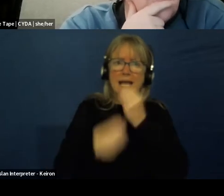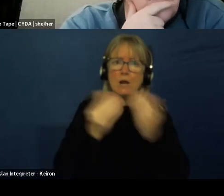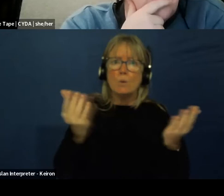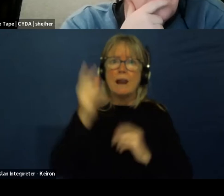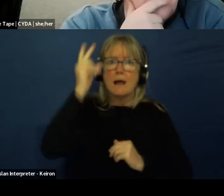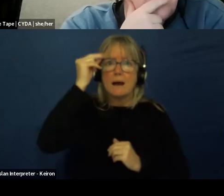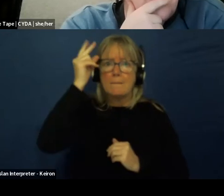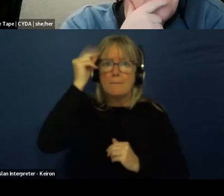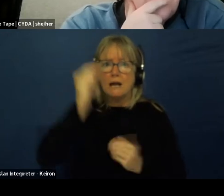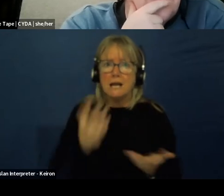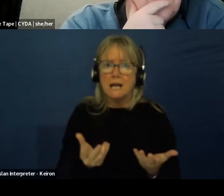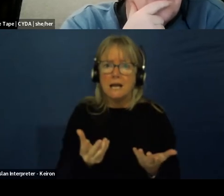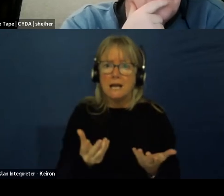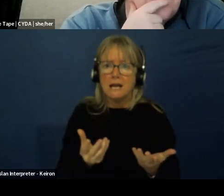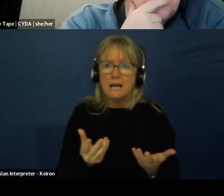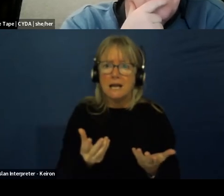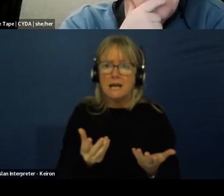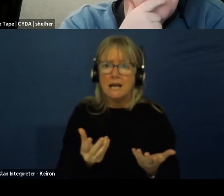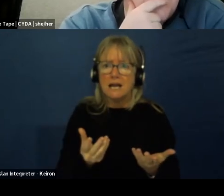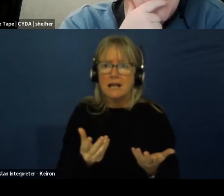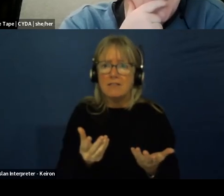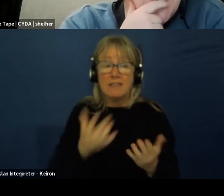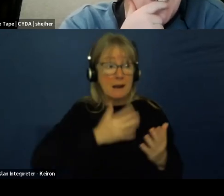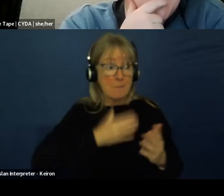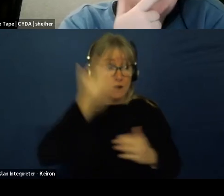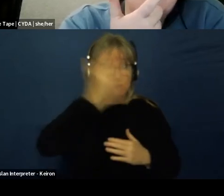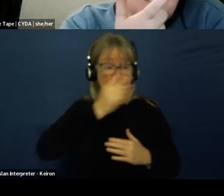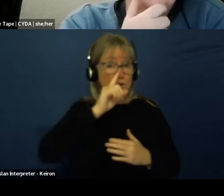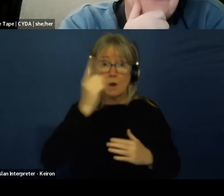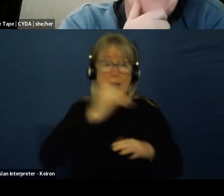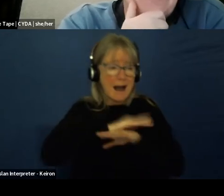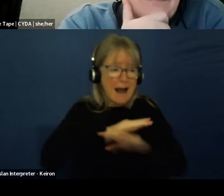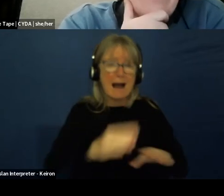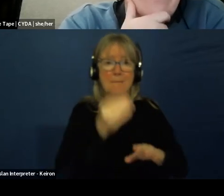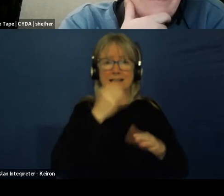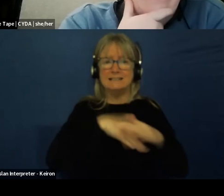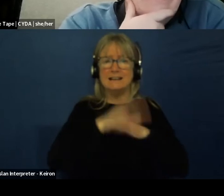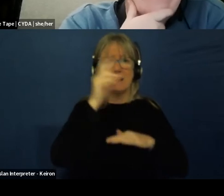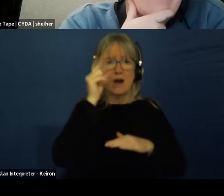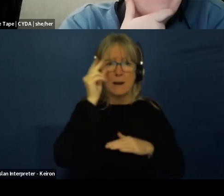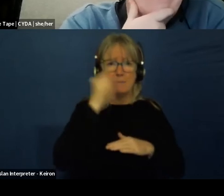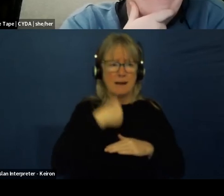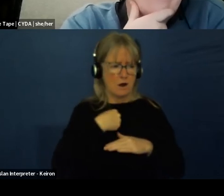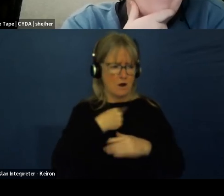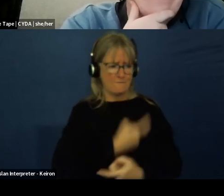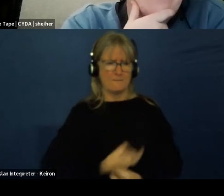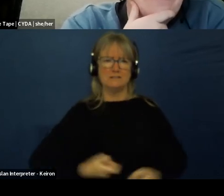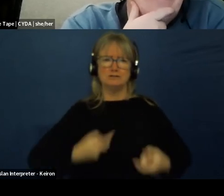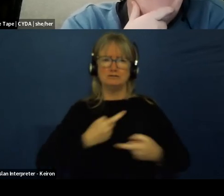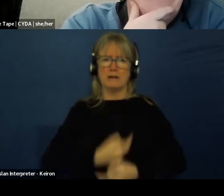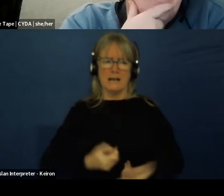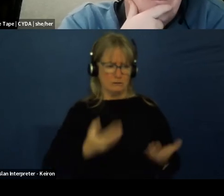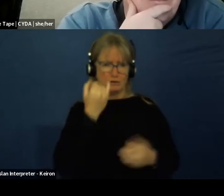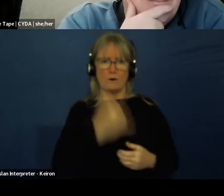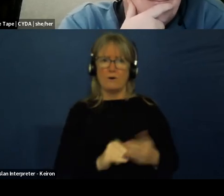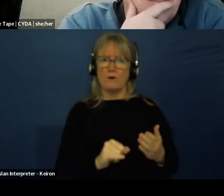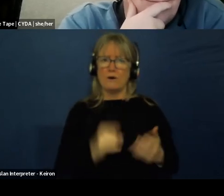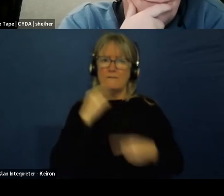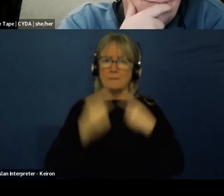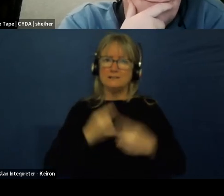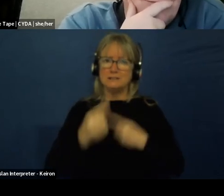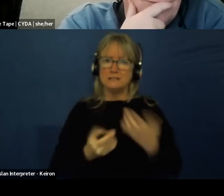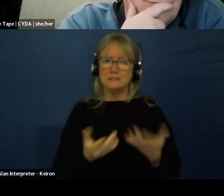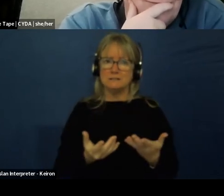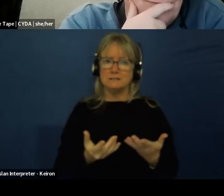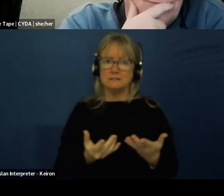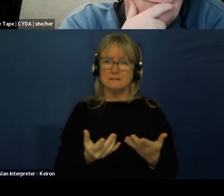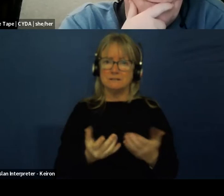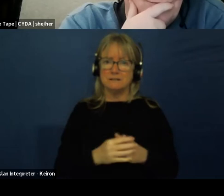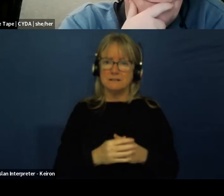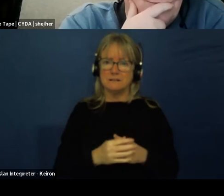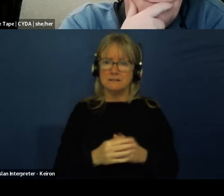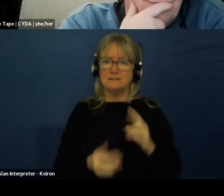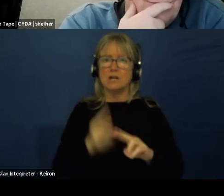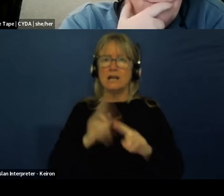And it's the Fast forward to going to my school, you couldn't eat in the library you can spend your time in the library so I got quite frustrated. And so I think really looking back at that and that situation.